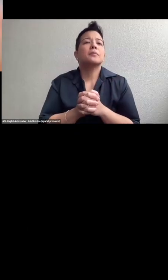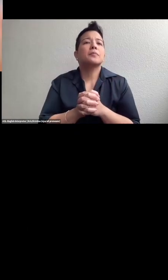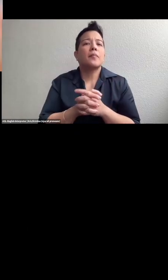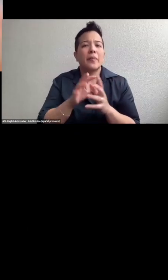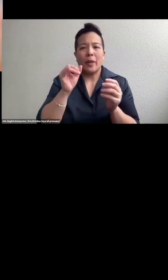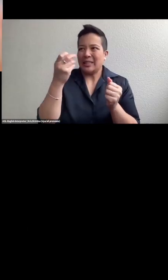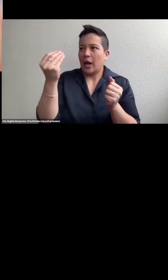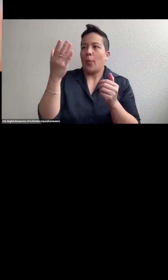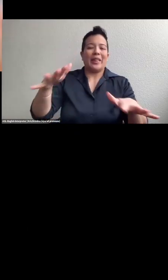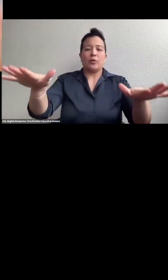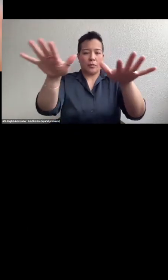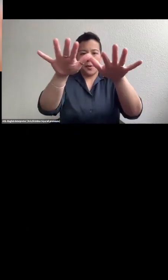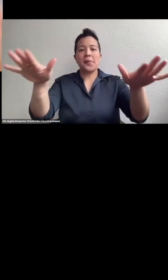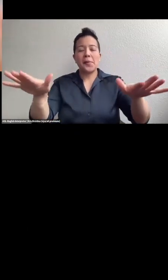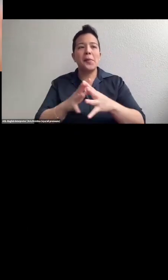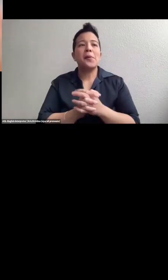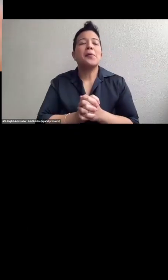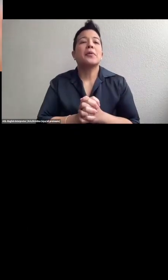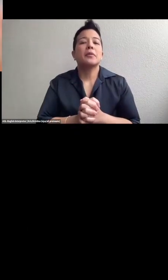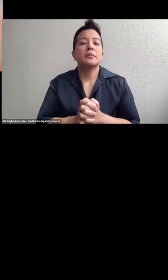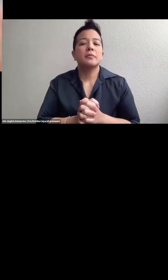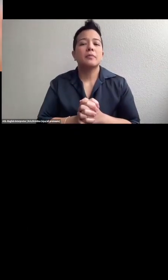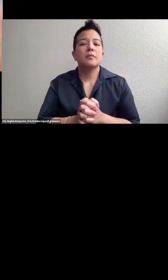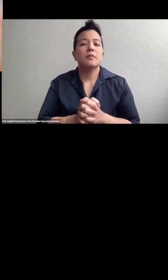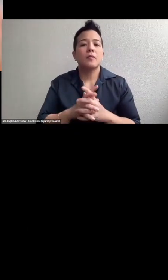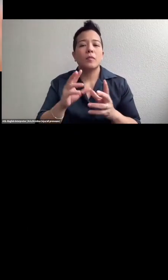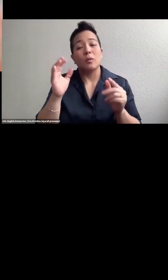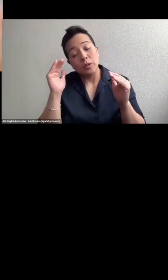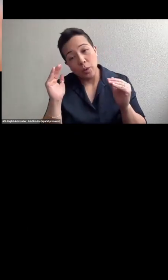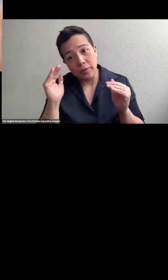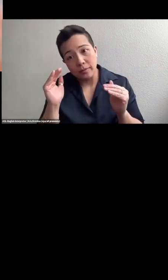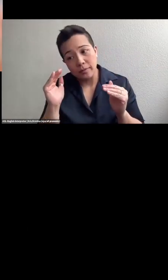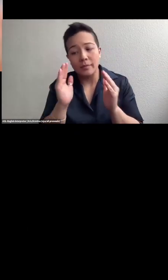there, um, or, you know, I was hoping, praying. And